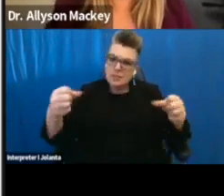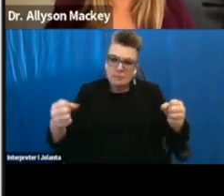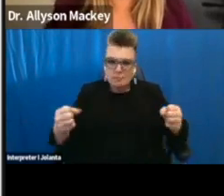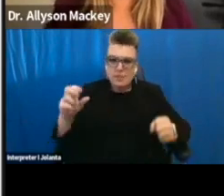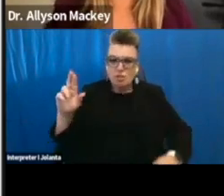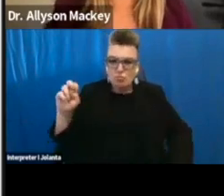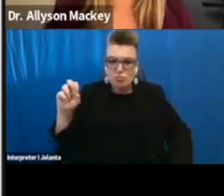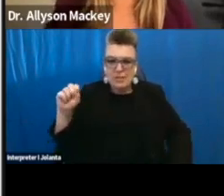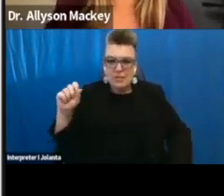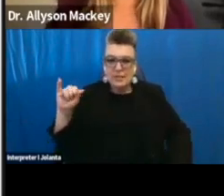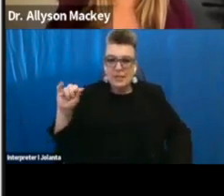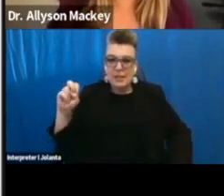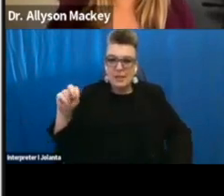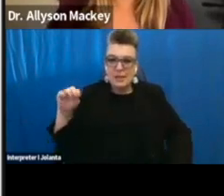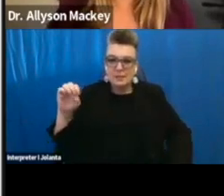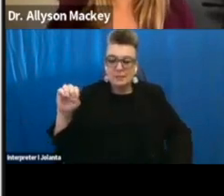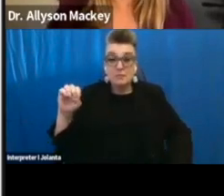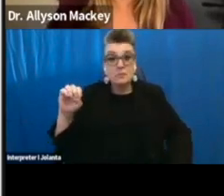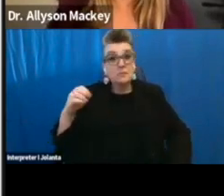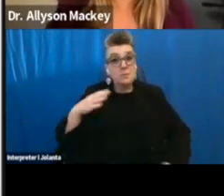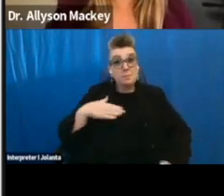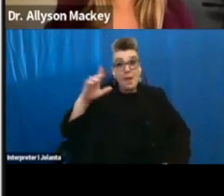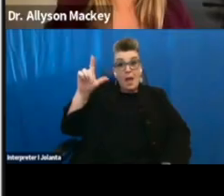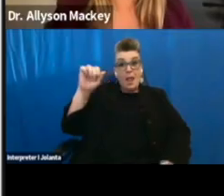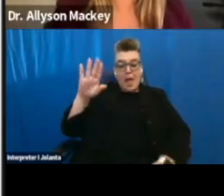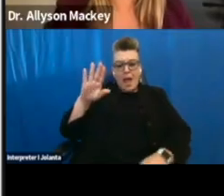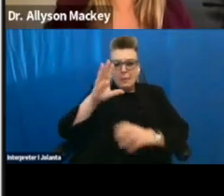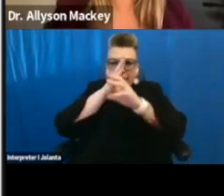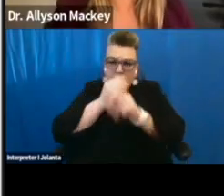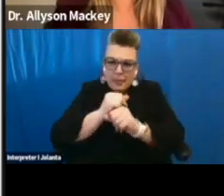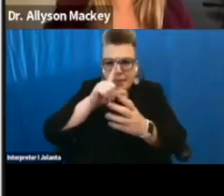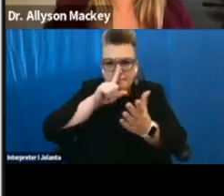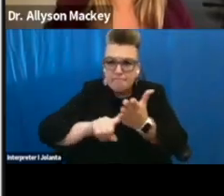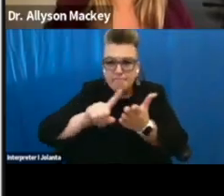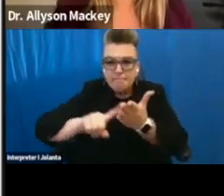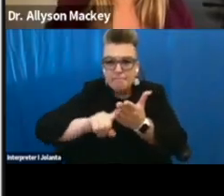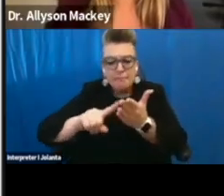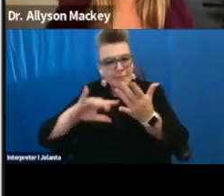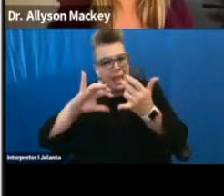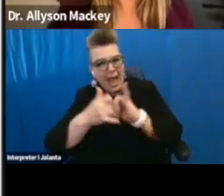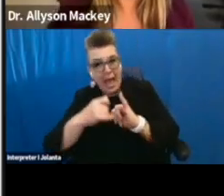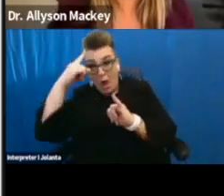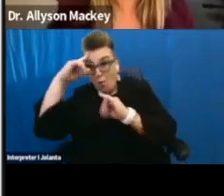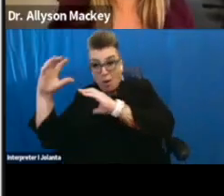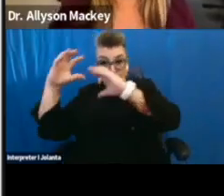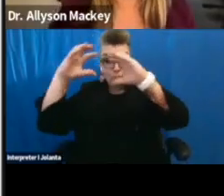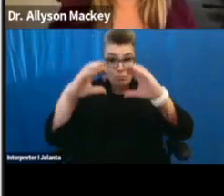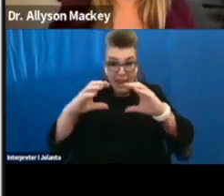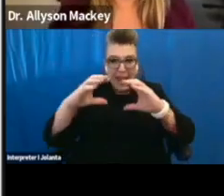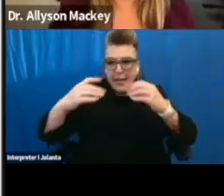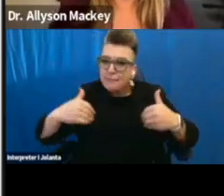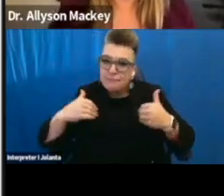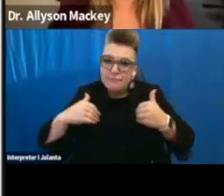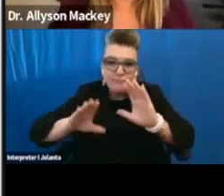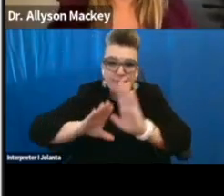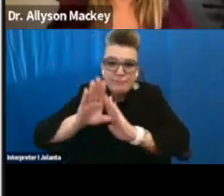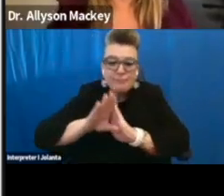in how the developing brain gives rise to these skills and the kinds of environments that shape